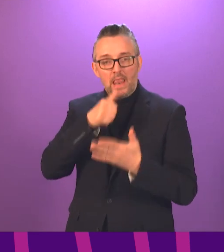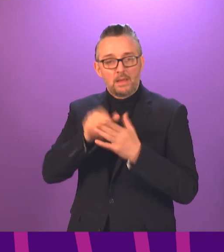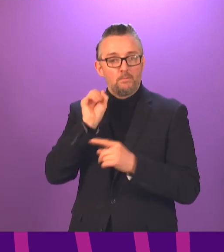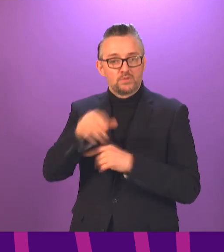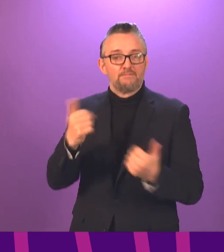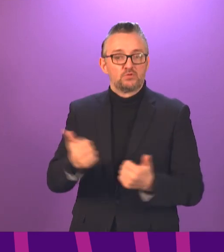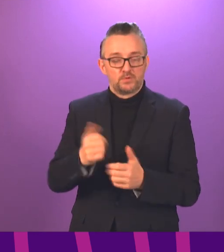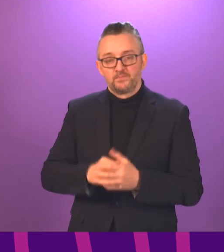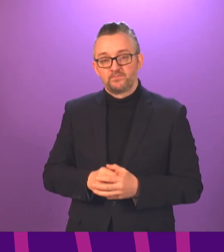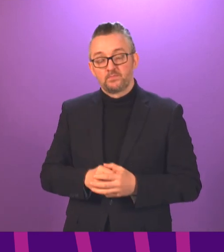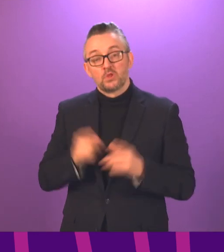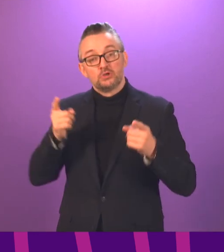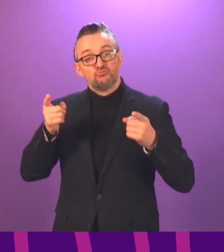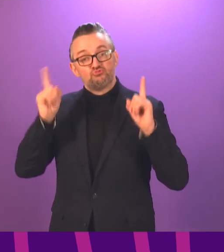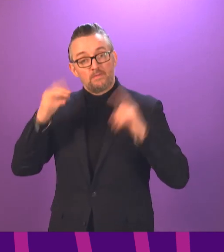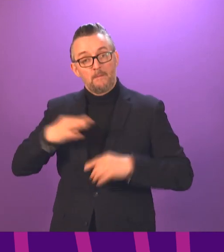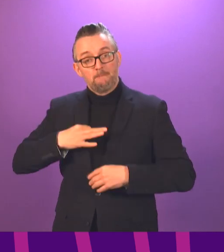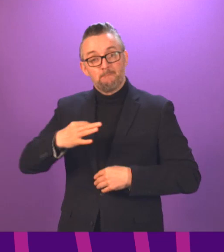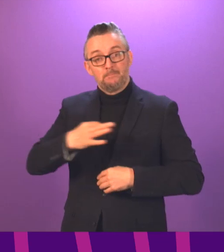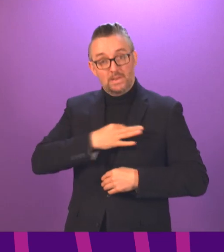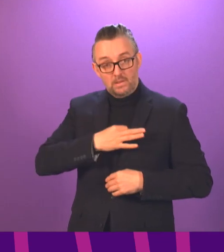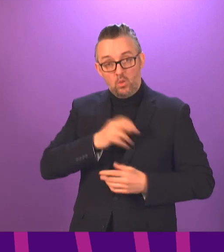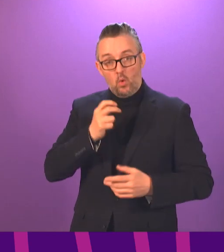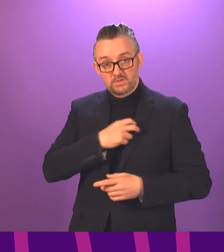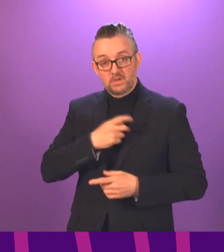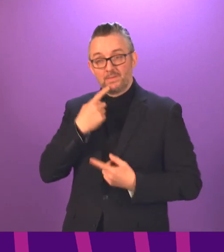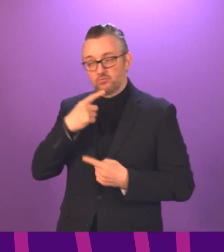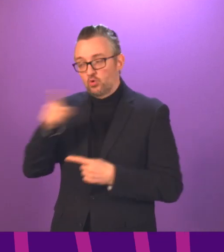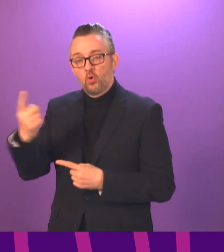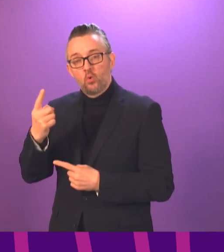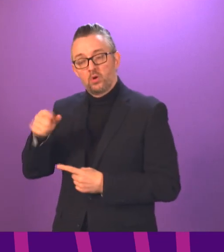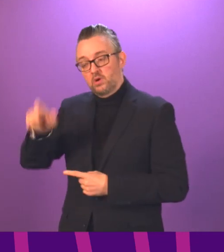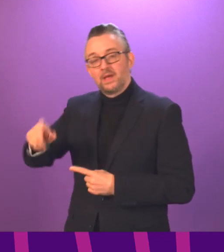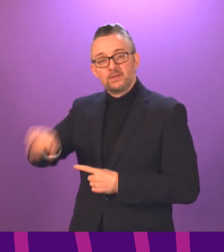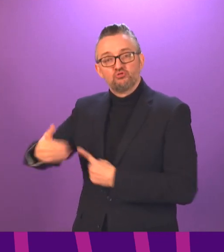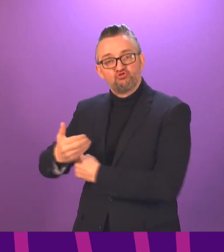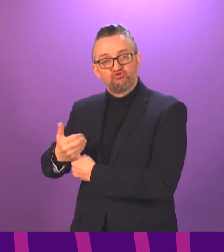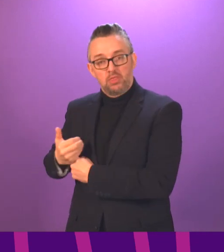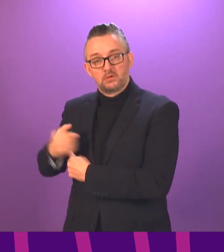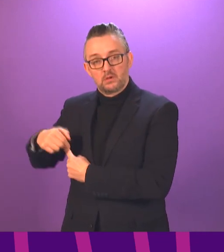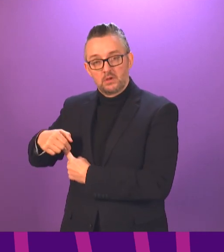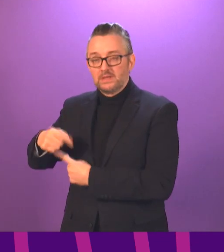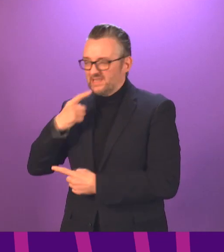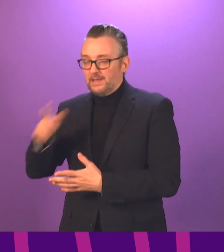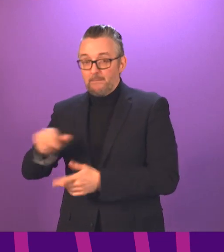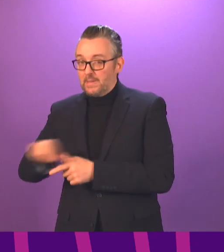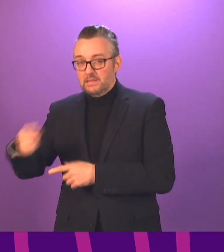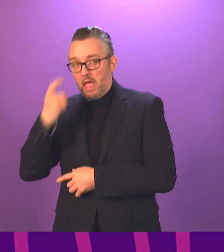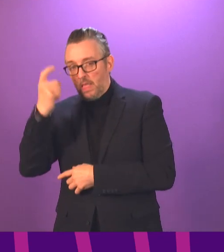the chief medical officer has written to all shielding households to encourage those who are shielding and their families to consider obtaining a postal vote.